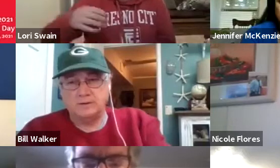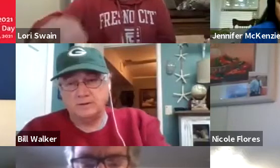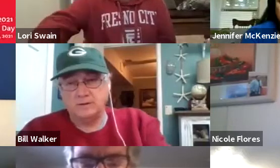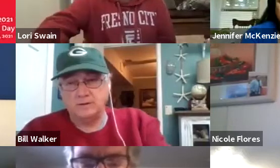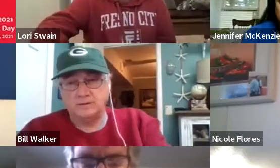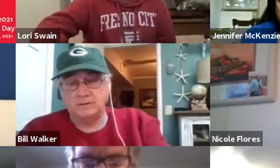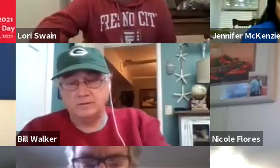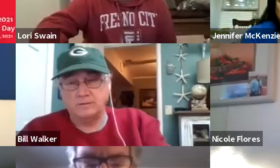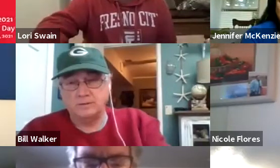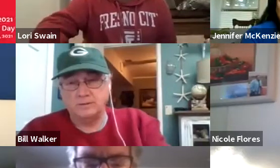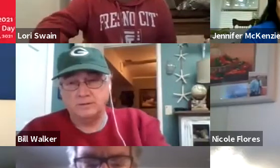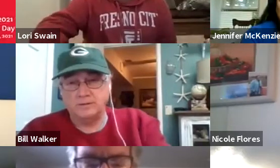within the district who advises them.